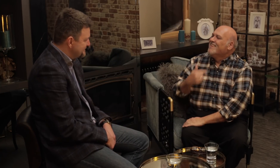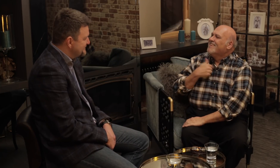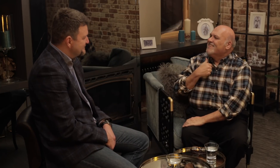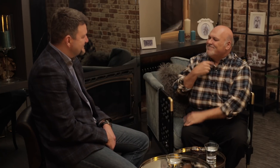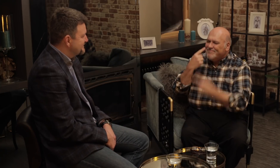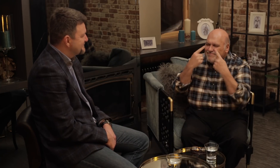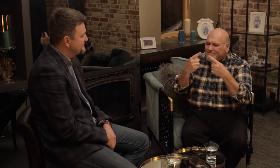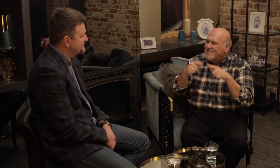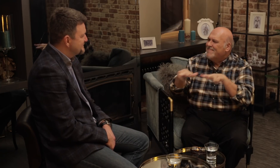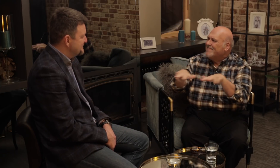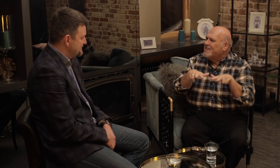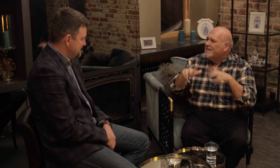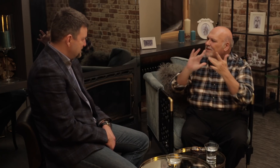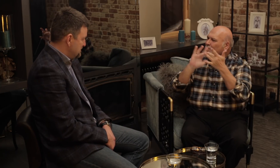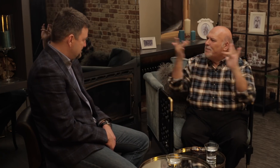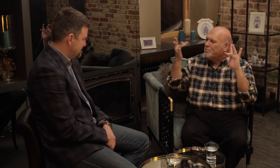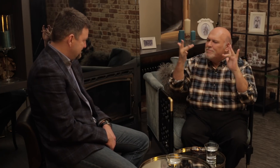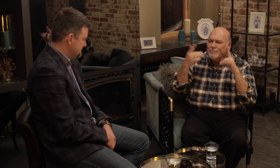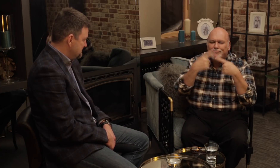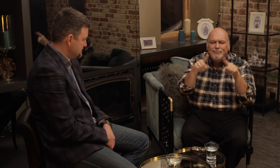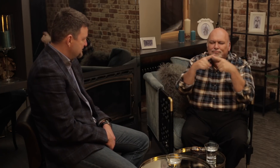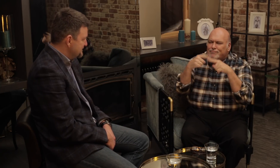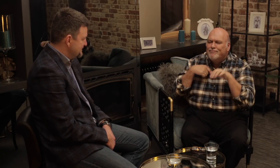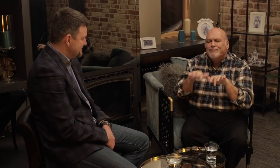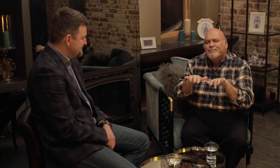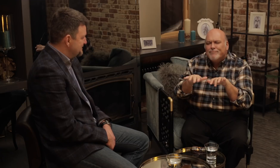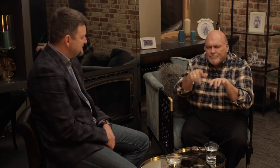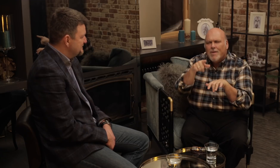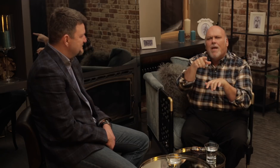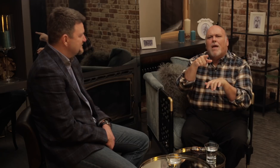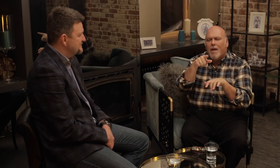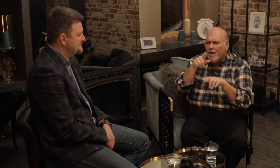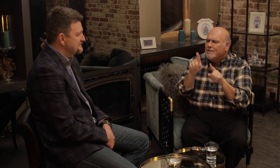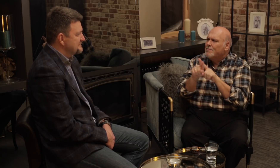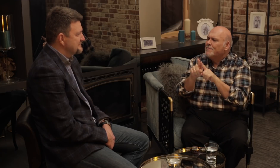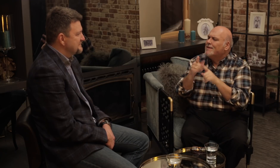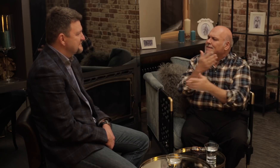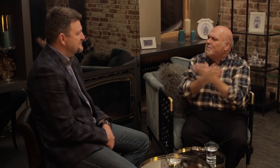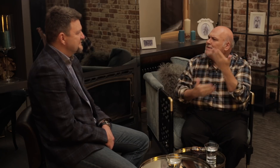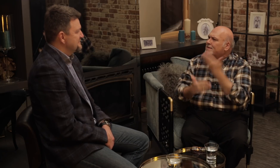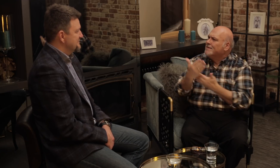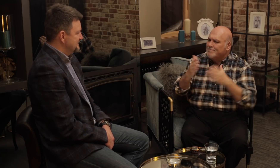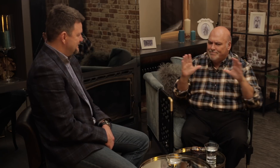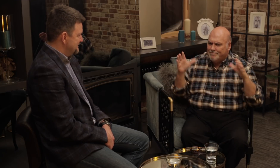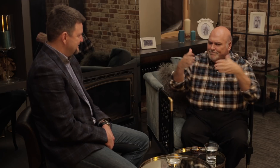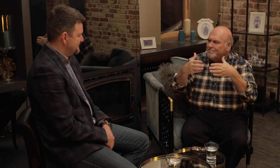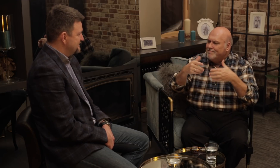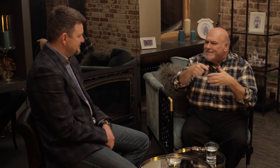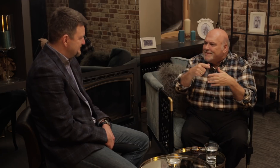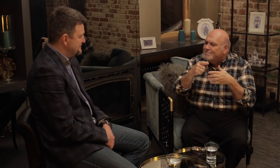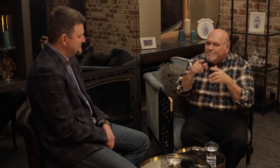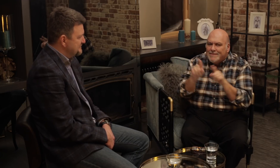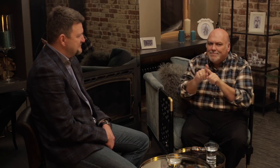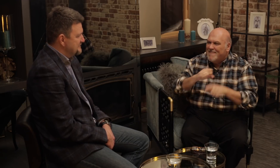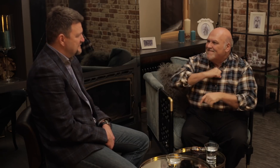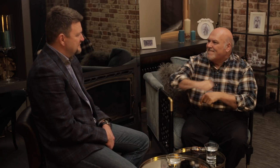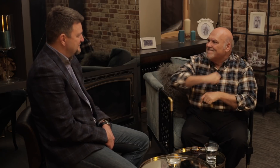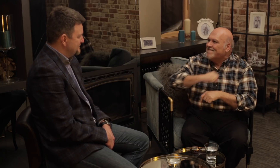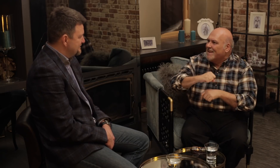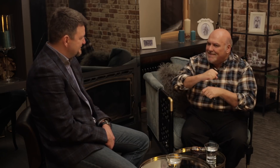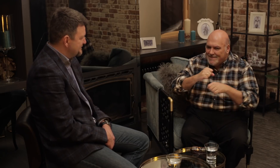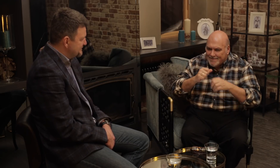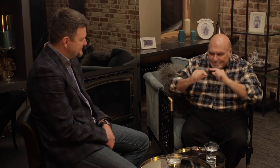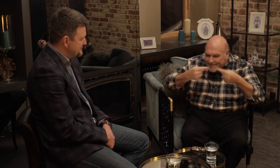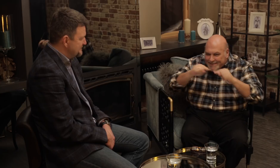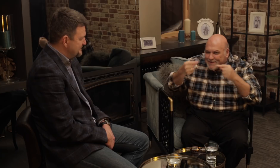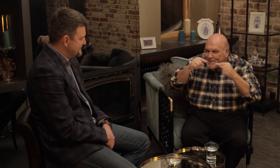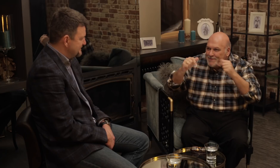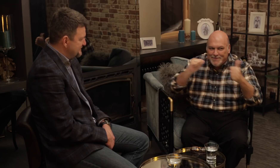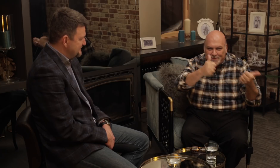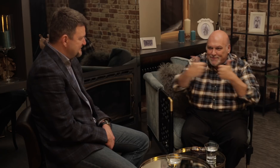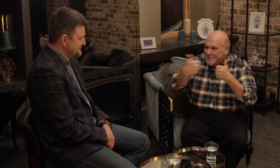I’ve watched the Abilympic videos, and there were a lot of competitions,